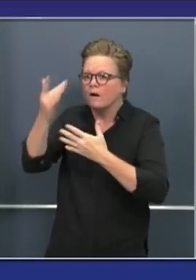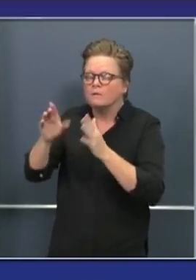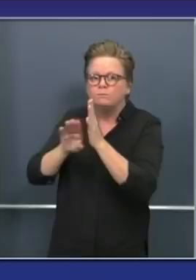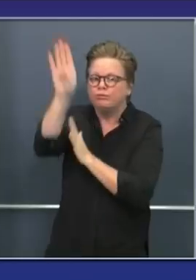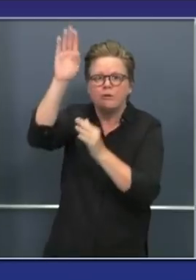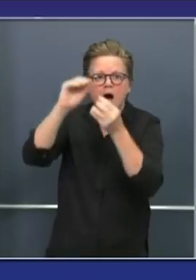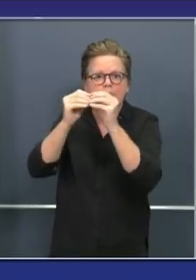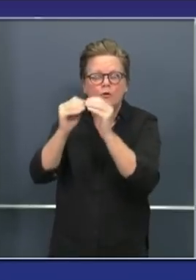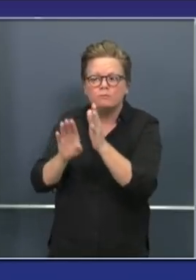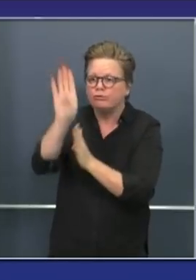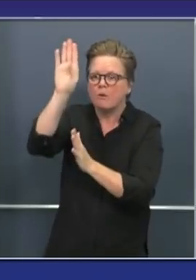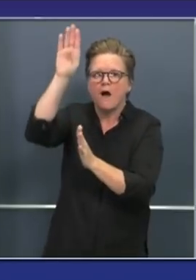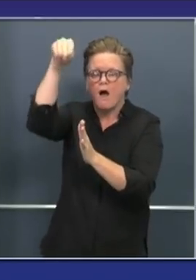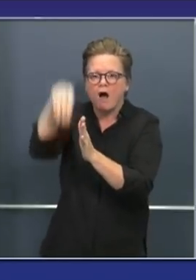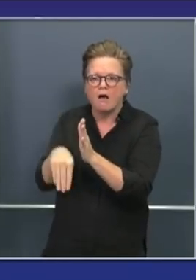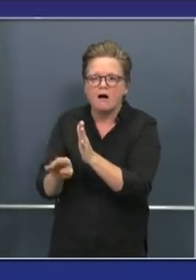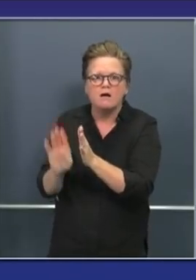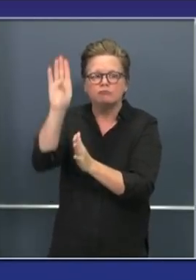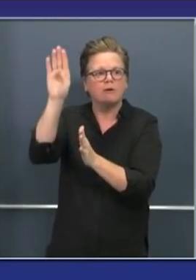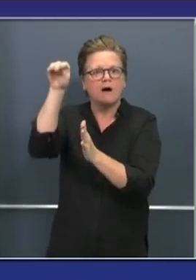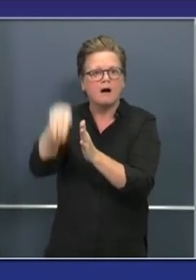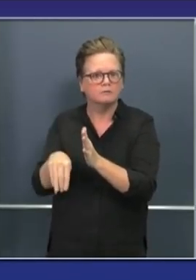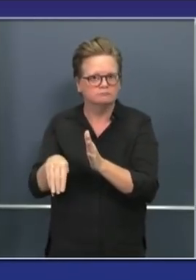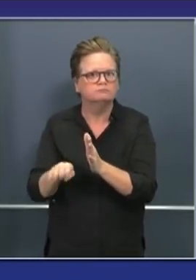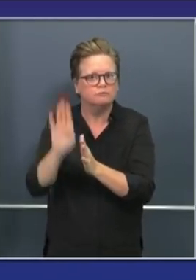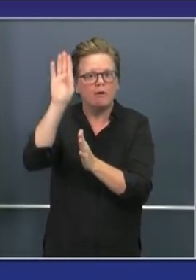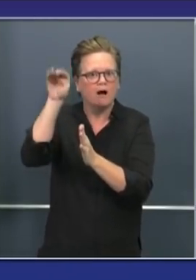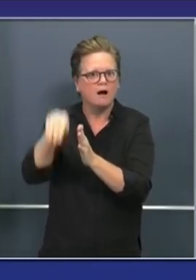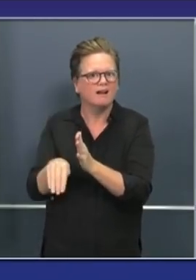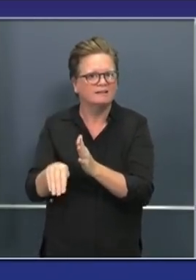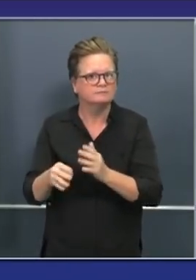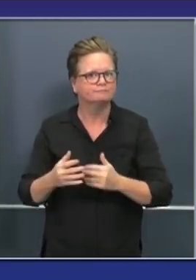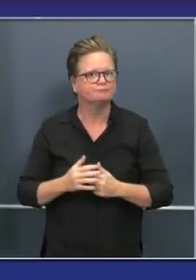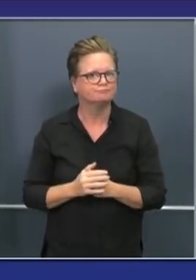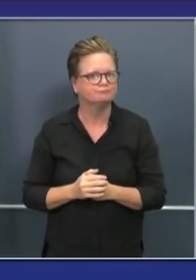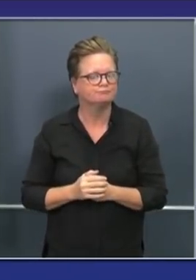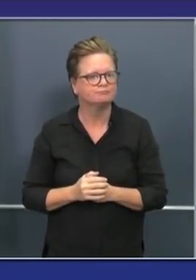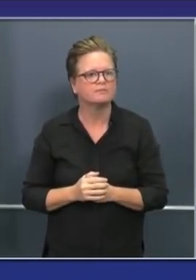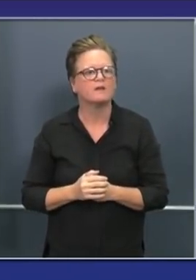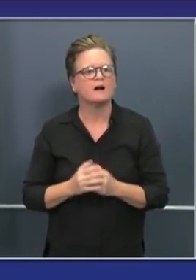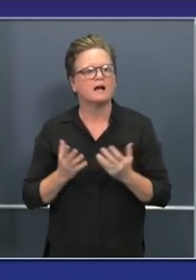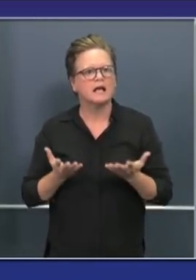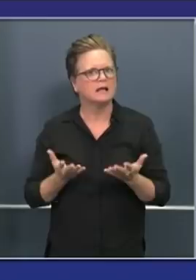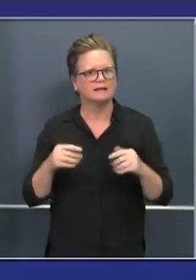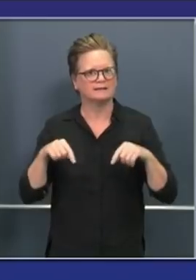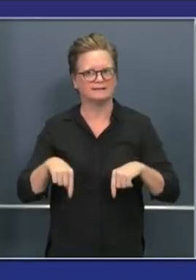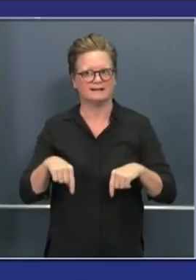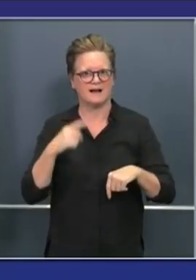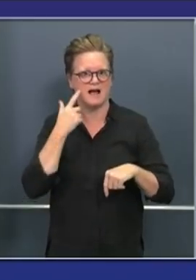THOSE PEAKS. IN CALIFORNIA WE WERE ABLE TO